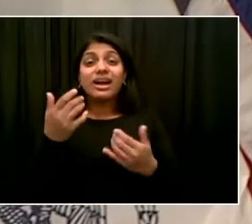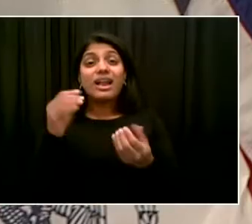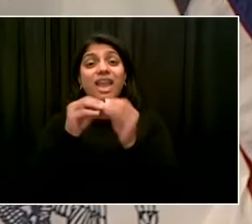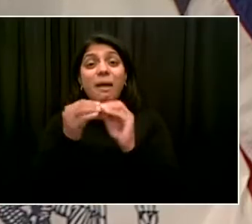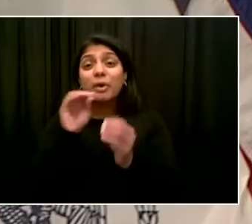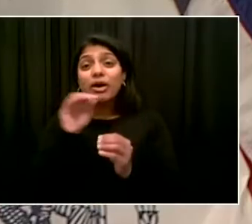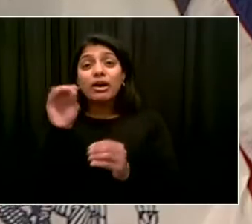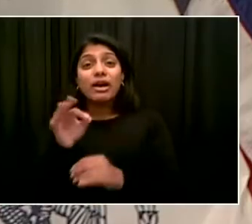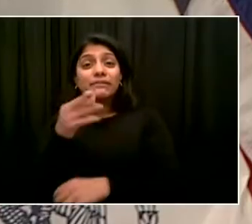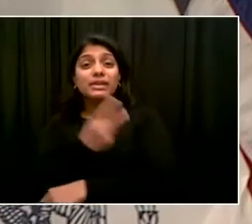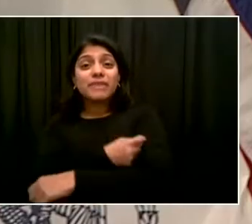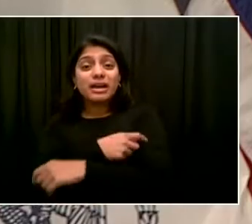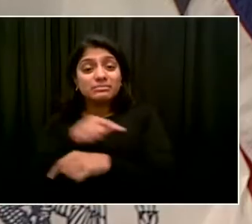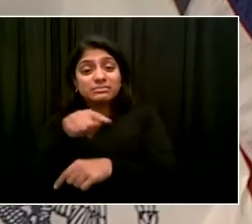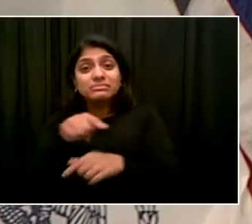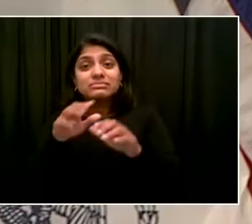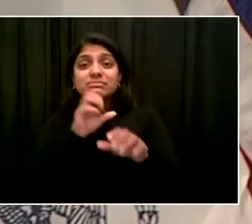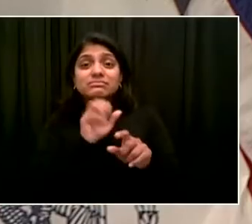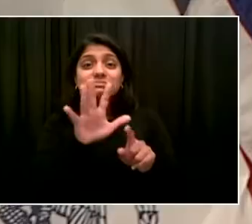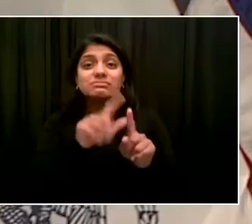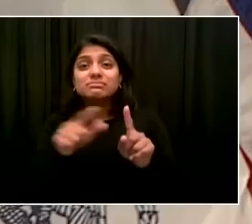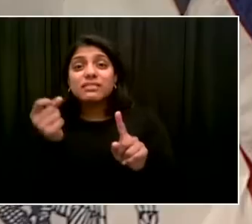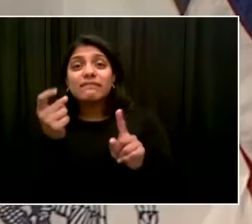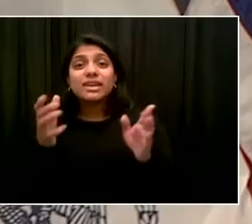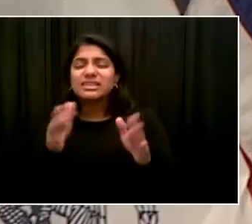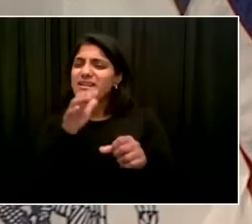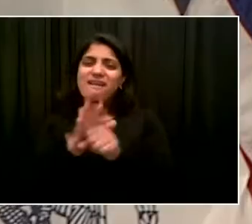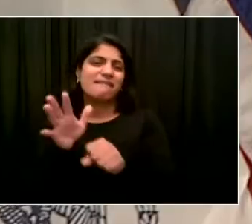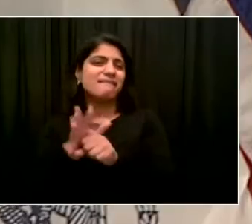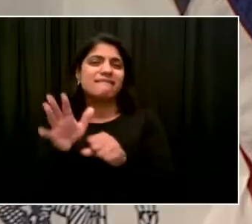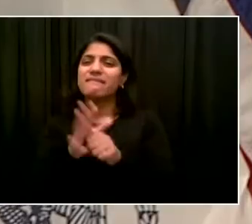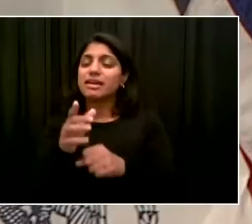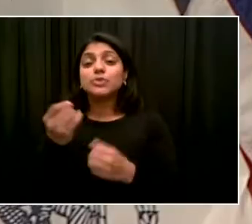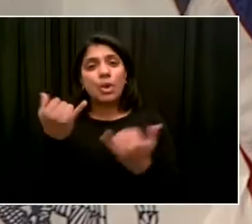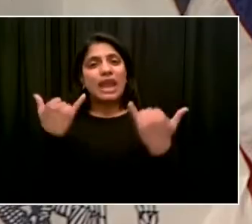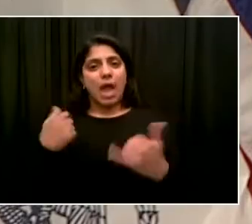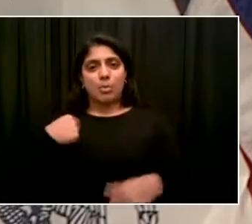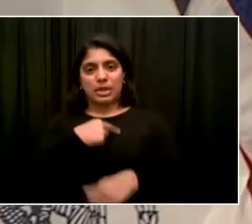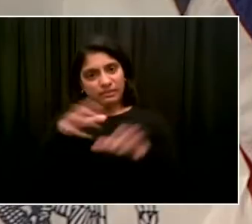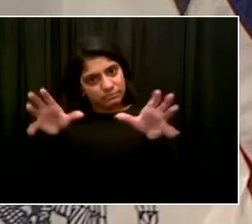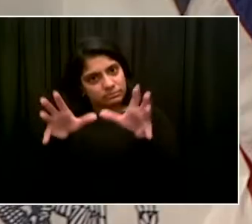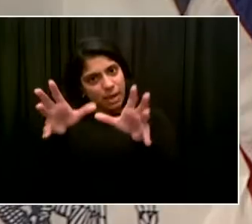AND WEA RE DOING BETTER THAN THE REST OF THE COUNTRY BUT WE HAVEN'T REACHED ENOUGH OF OUR CHILDREN. WE NEED PARENTS